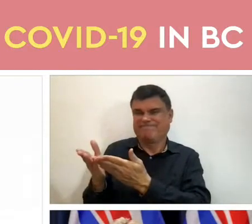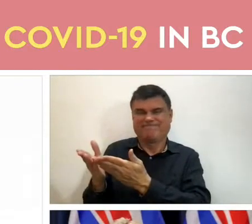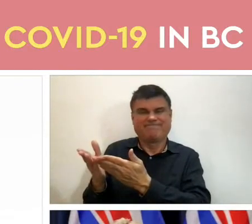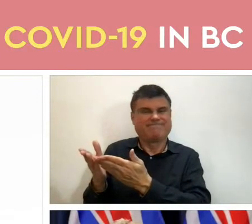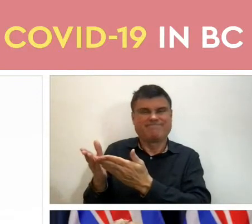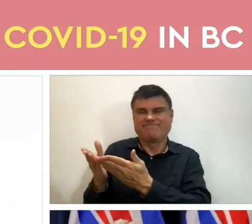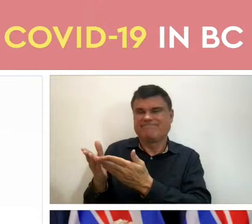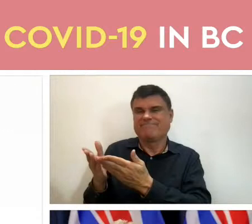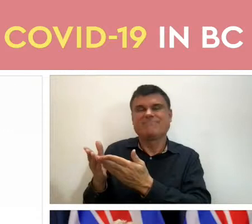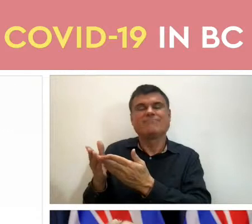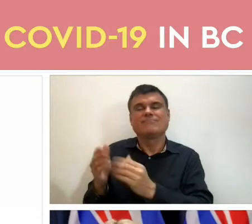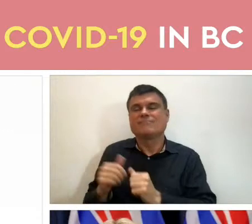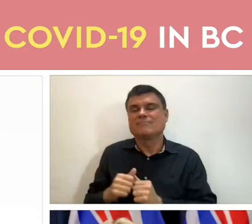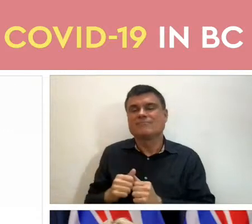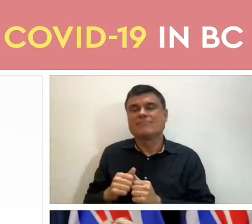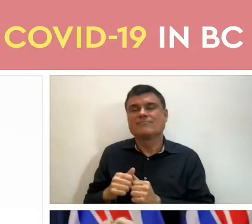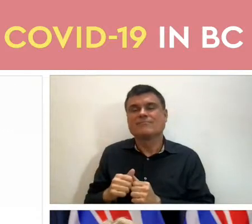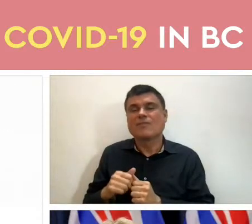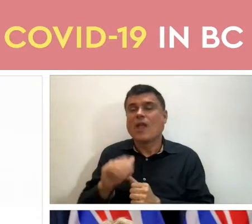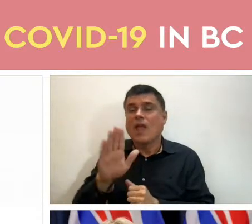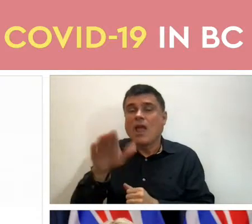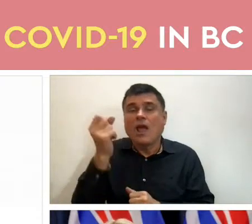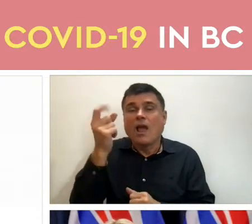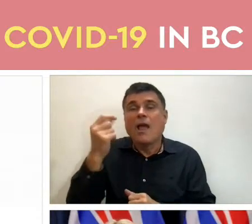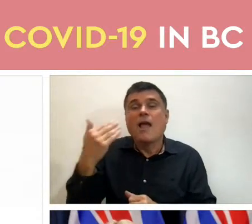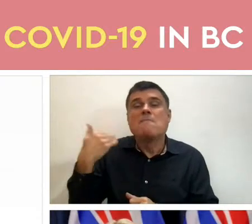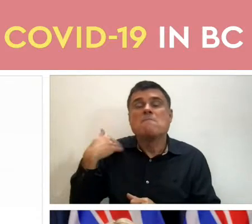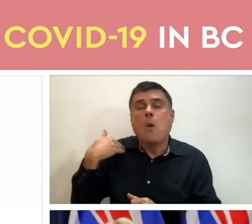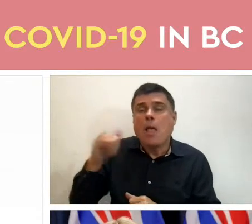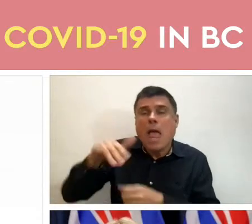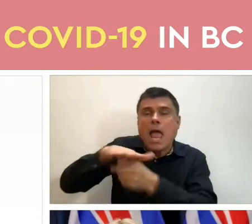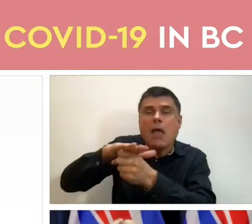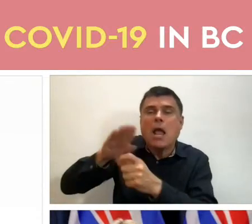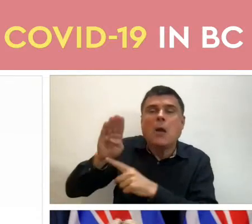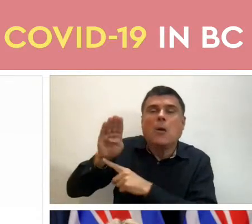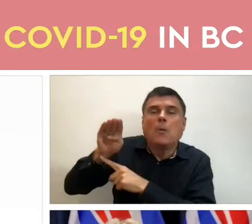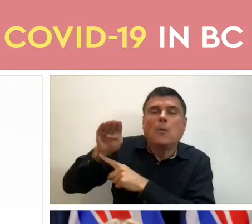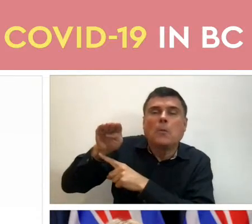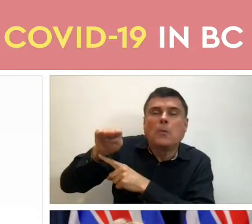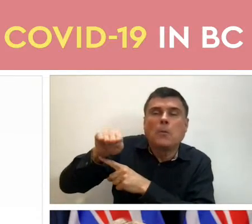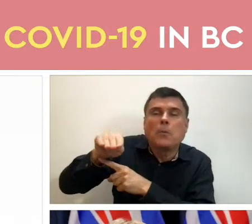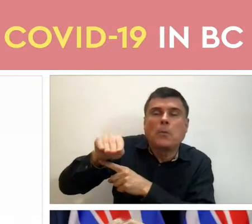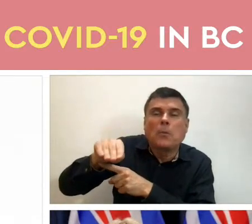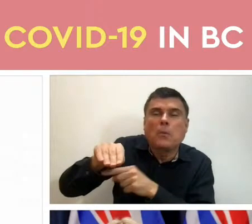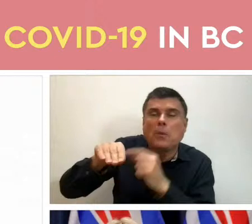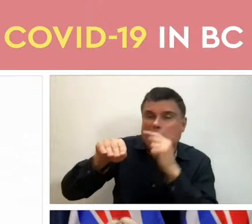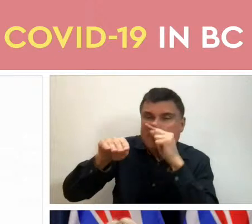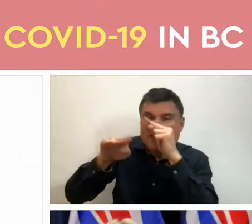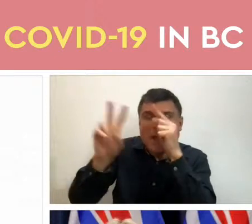coastal and Frazier health. There are some things we don't yet know the details of and one